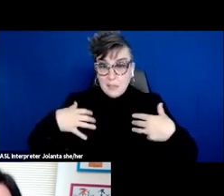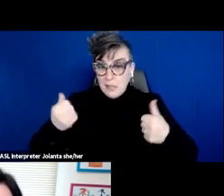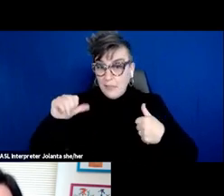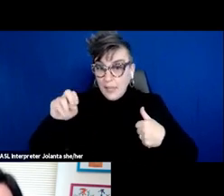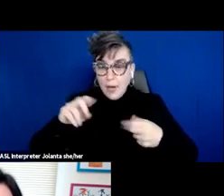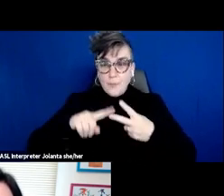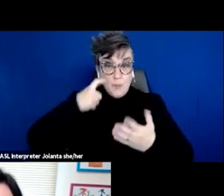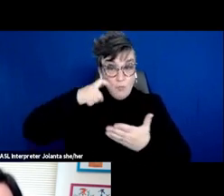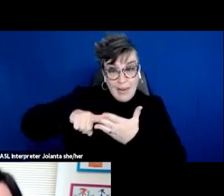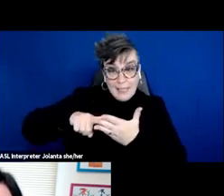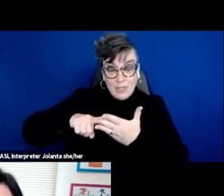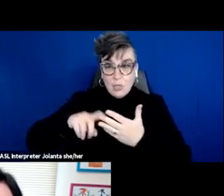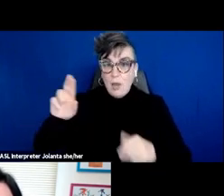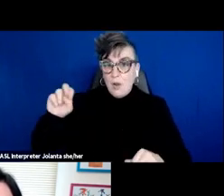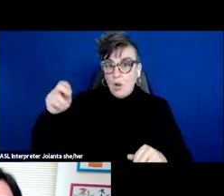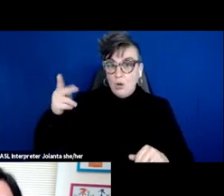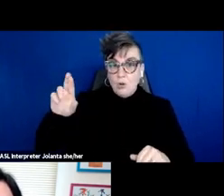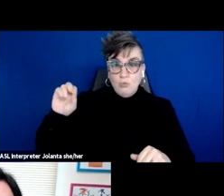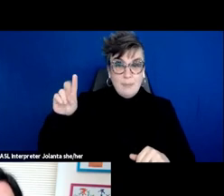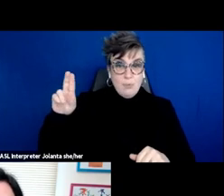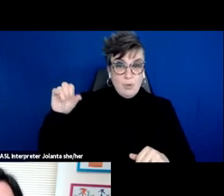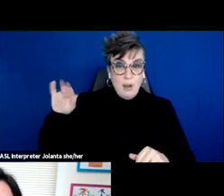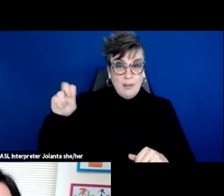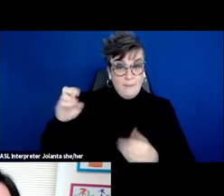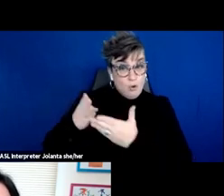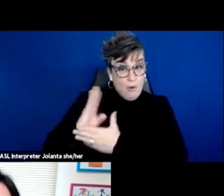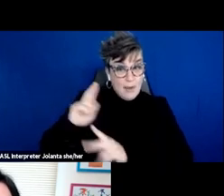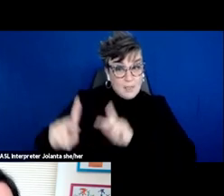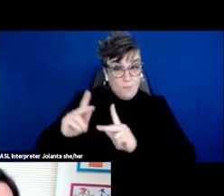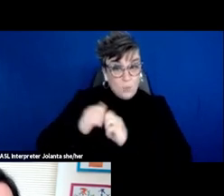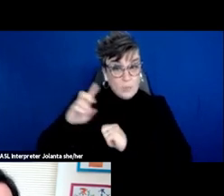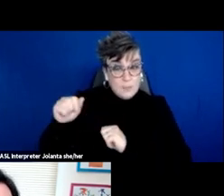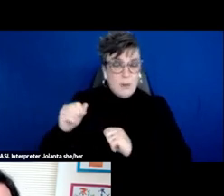of the reproductive rights of persons with disabilities more persons with disabilities